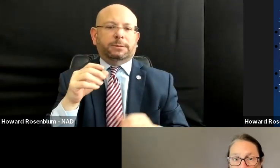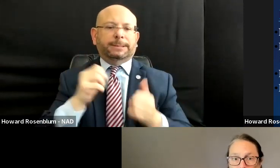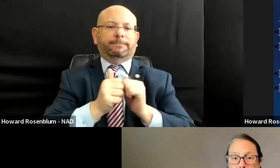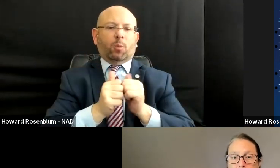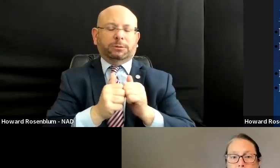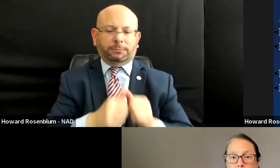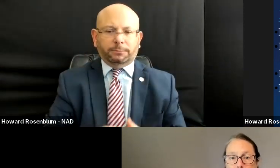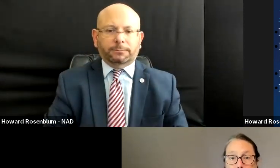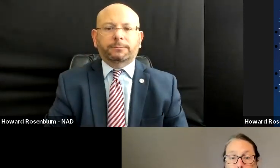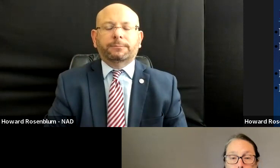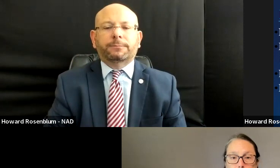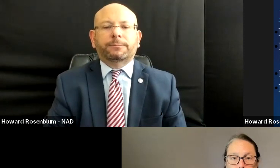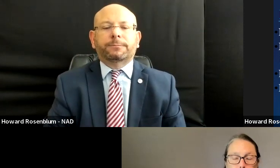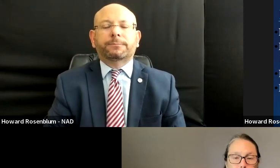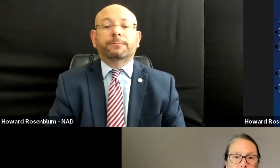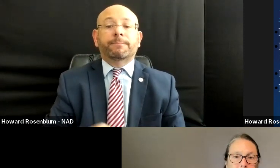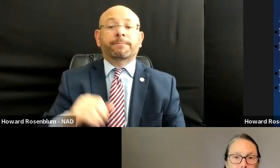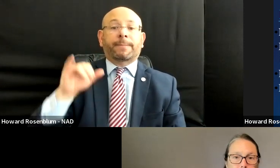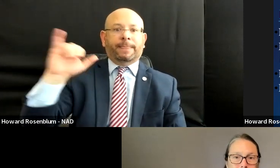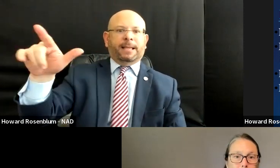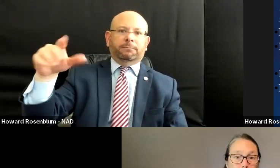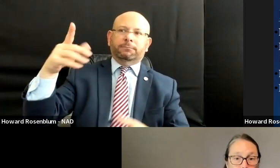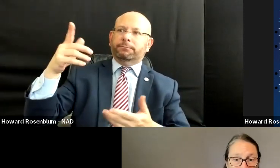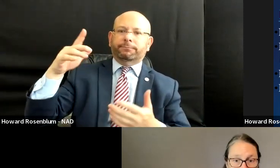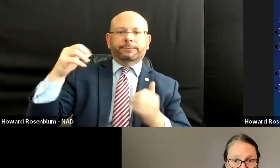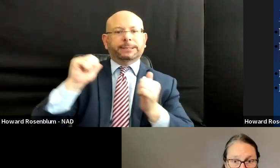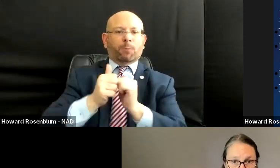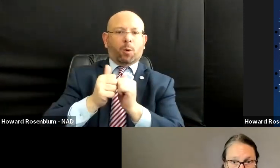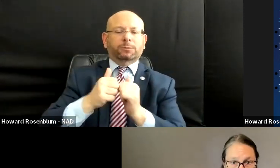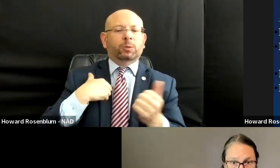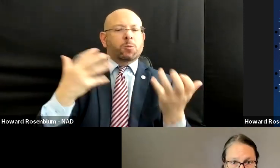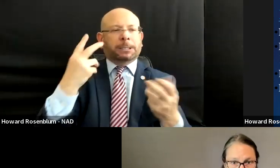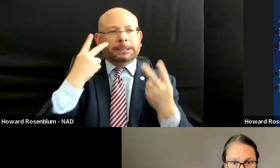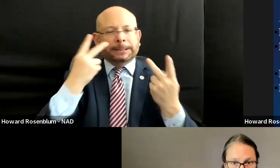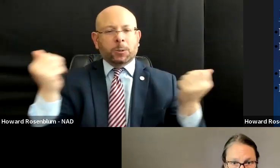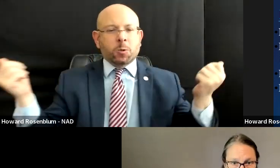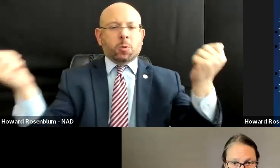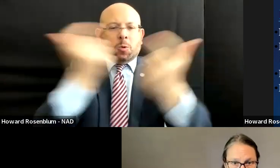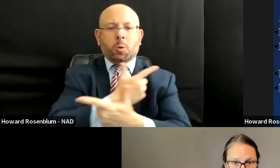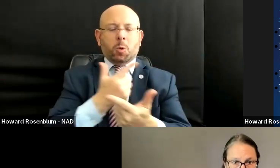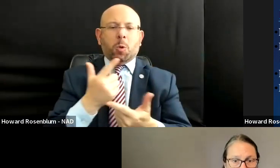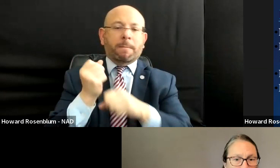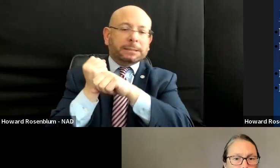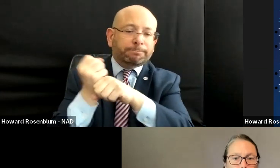against the Washington Redskins, we then sued college football, the Ohio State